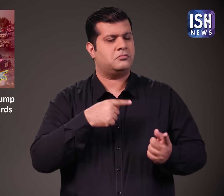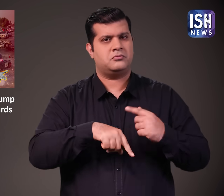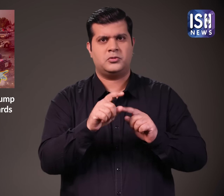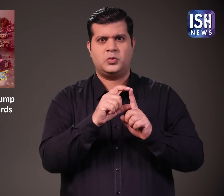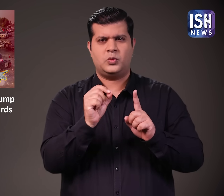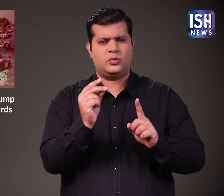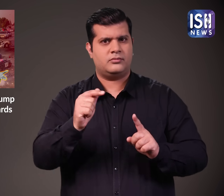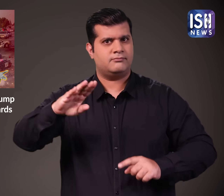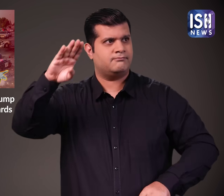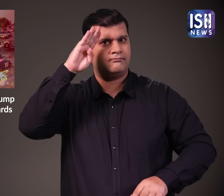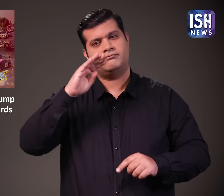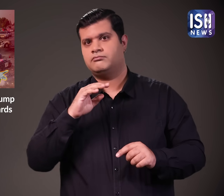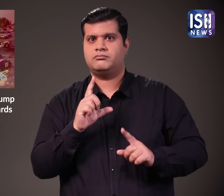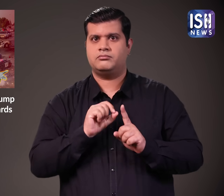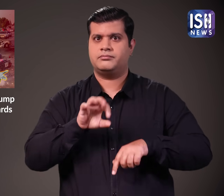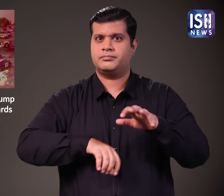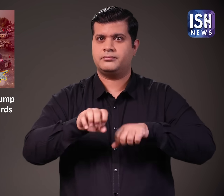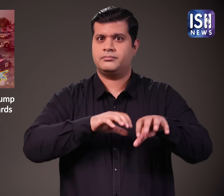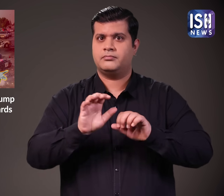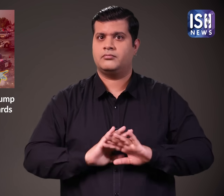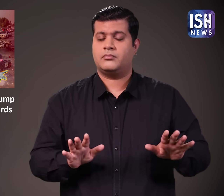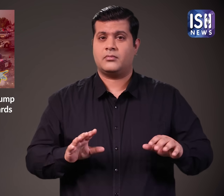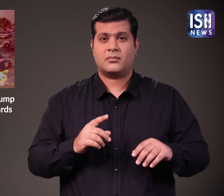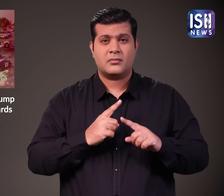The authorities are adhering to the order and speeding up the deportations.